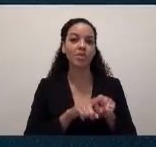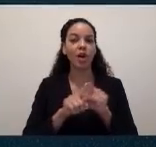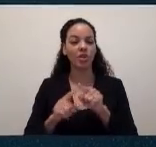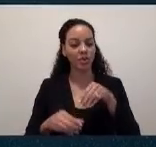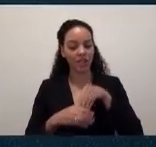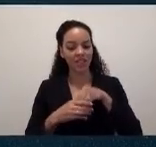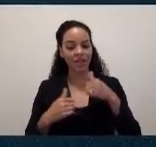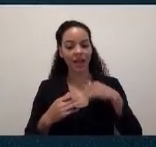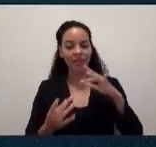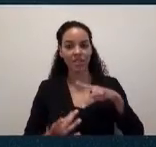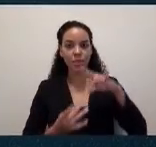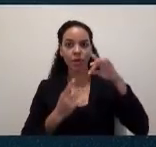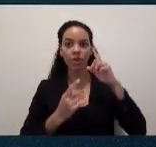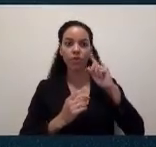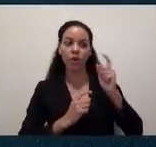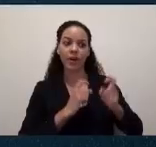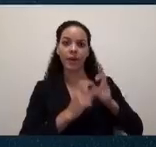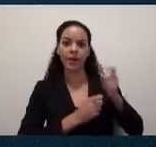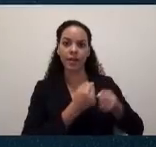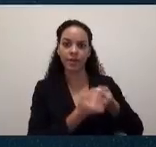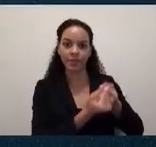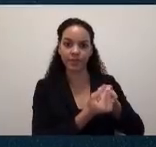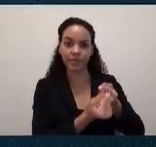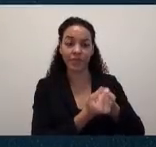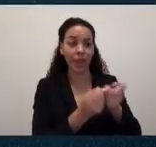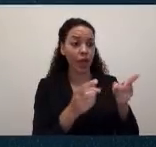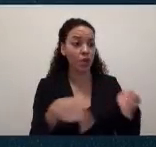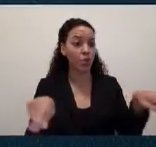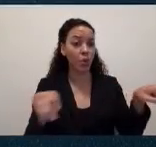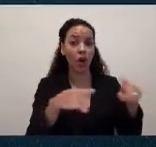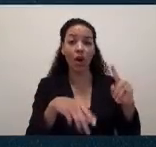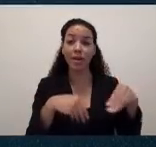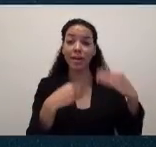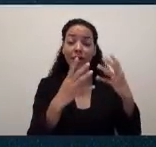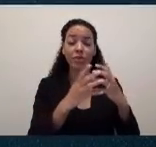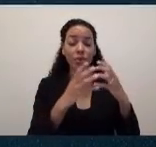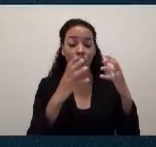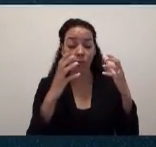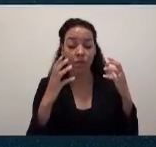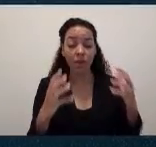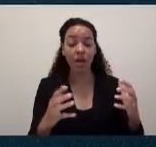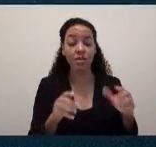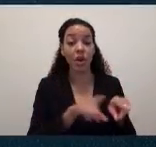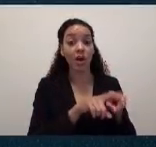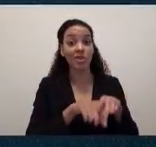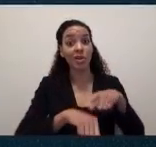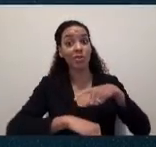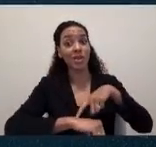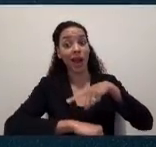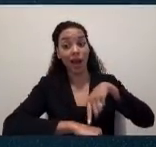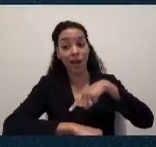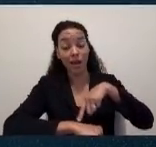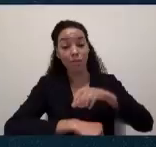and you all give so much. Not to mention how much time it requires, because there's so much about caregiving work